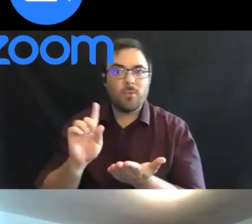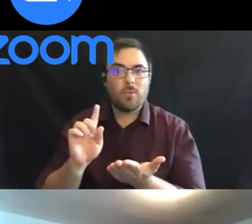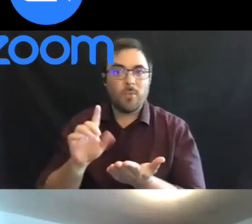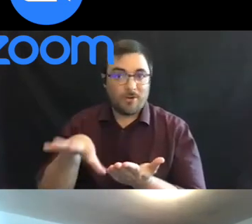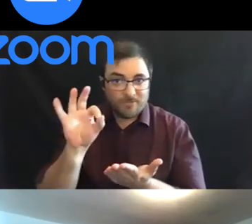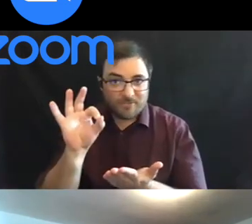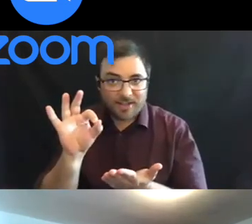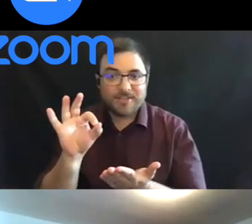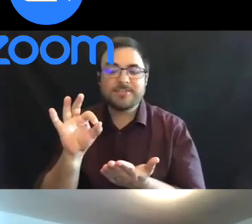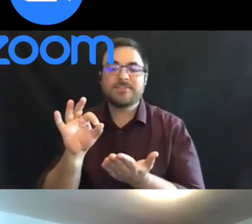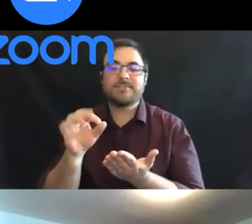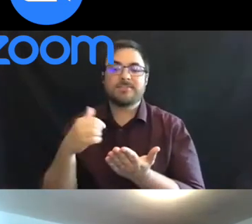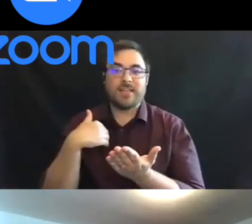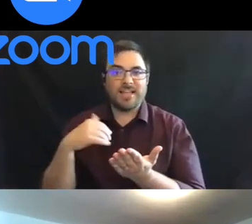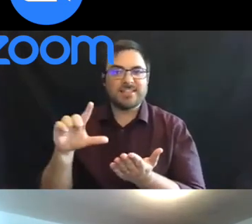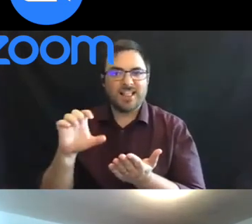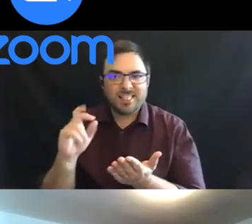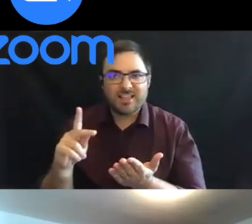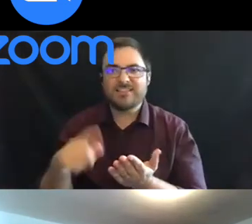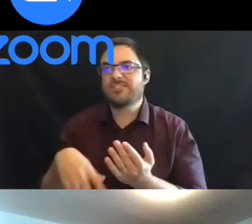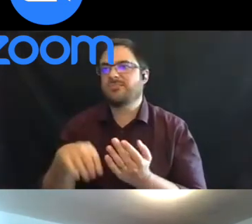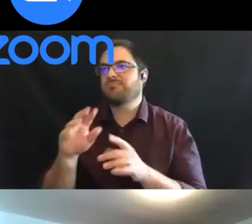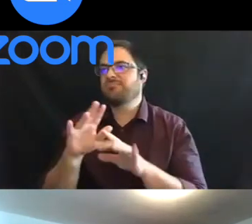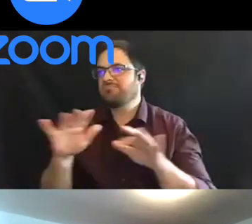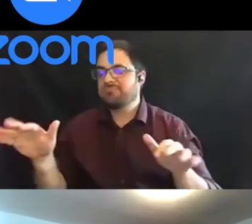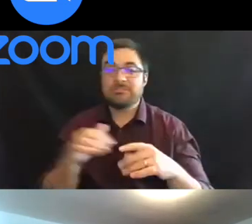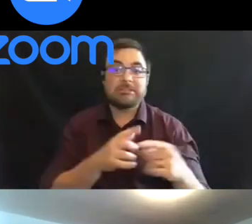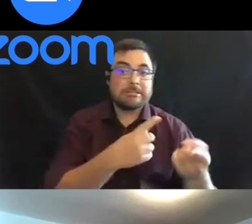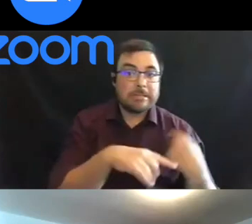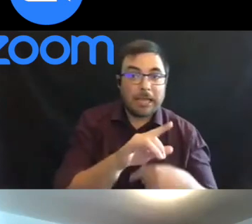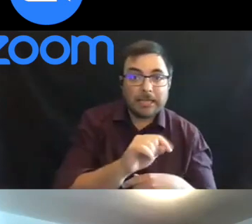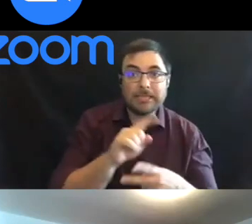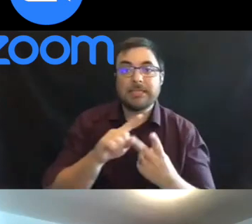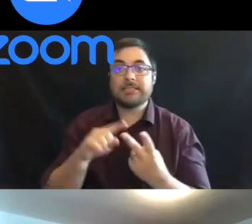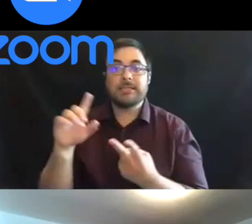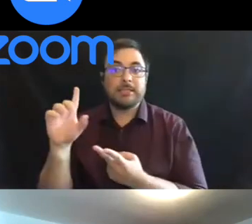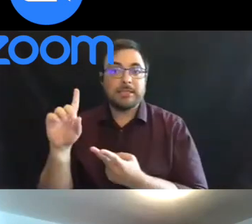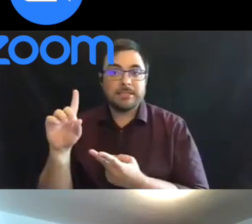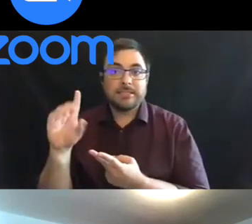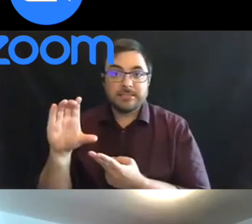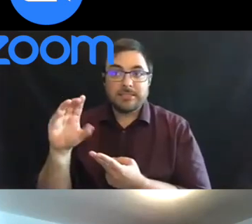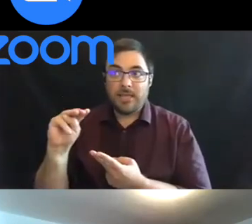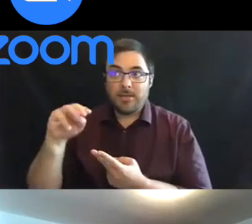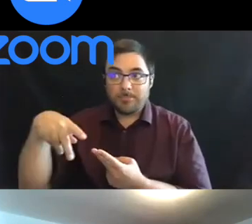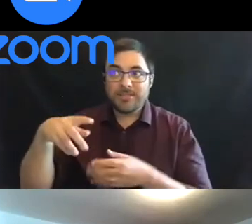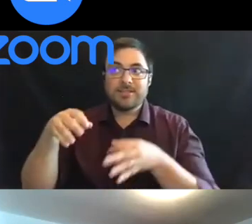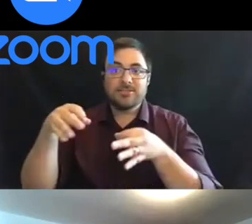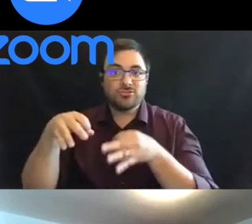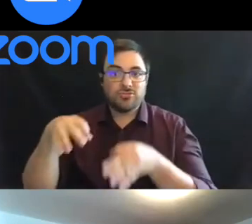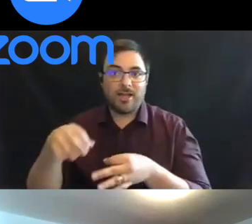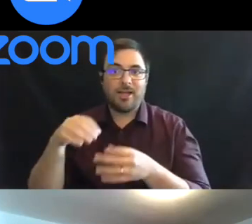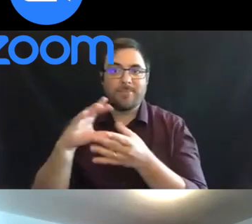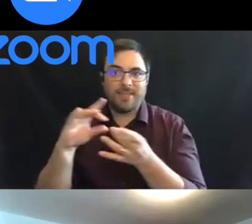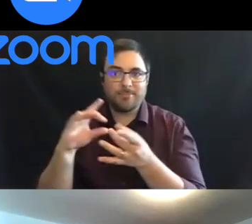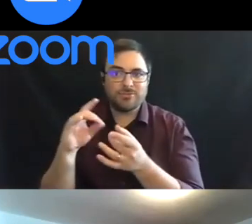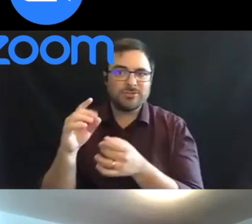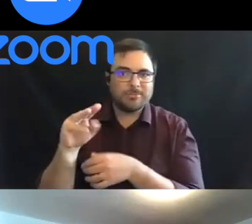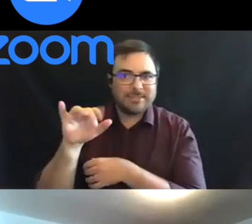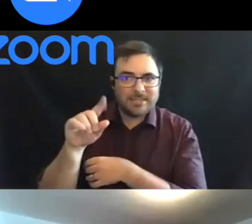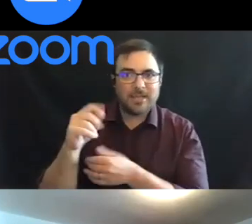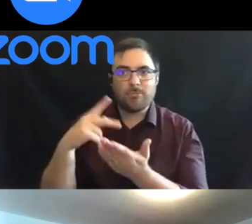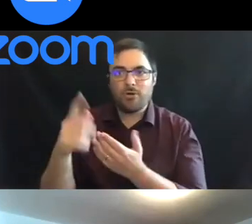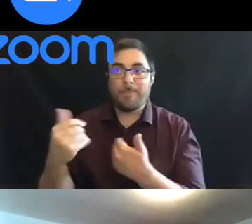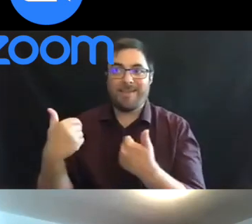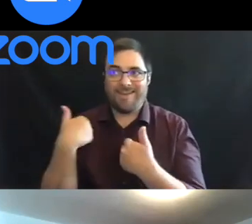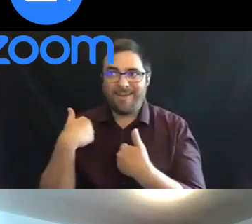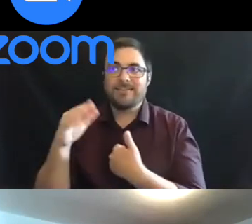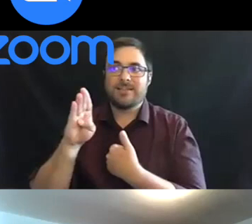has a link to the Described Caption Media program which houses the Bravo Family Beginning ASL